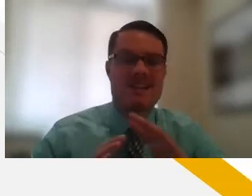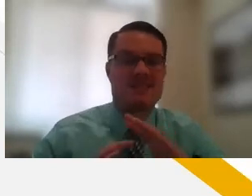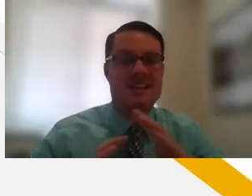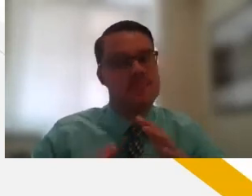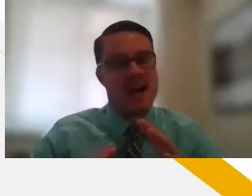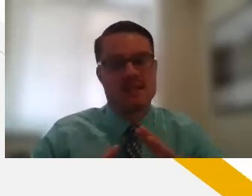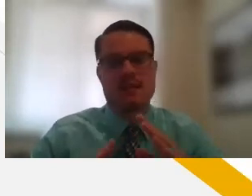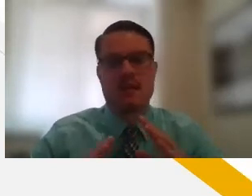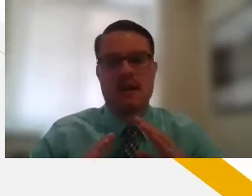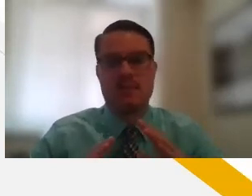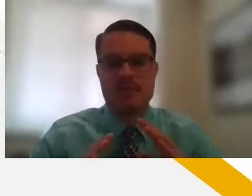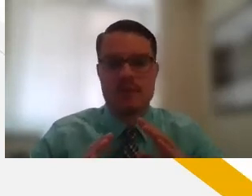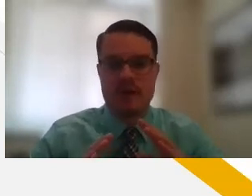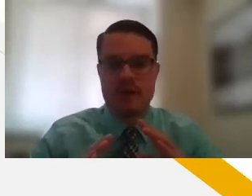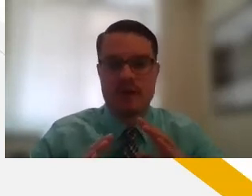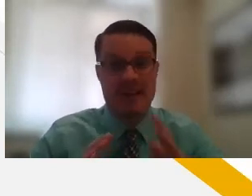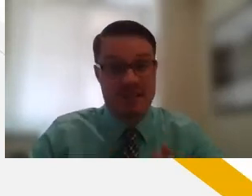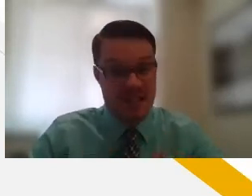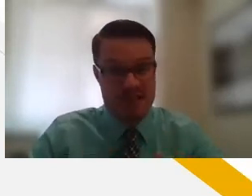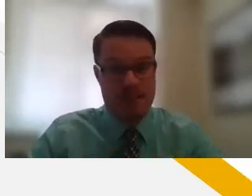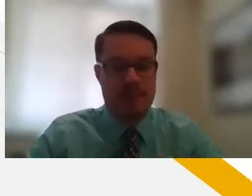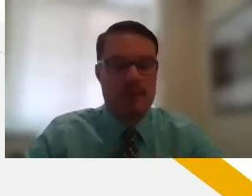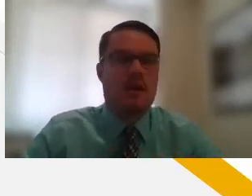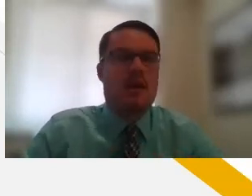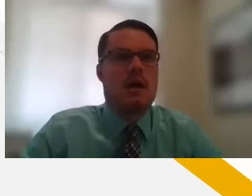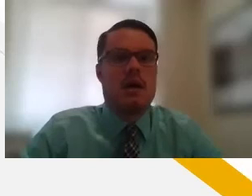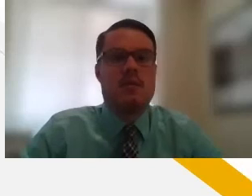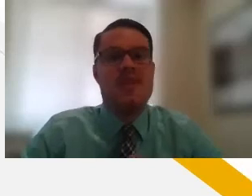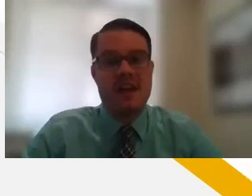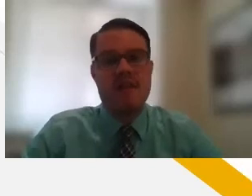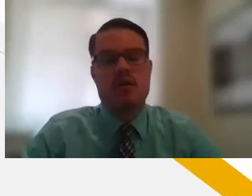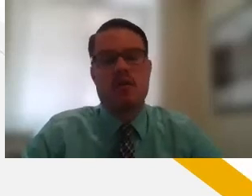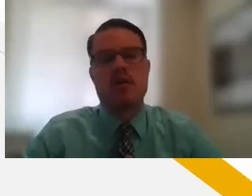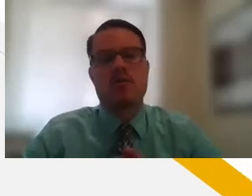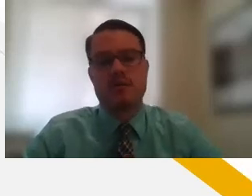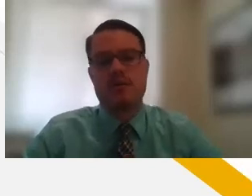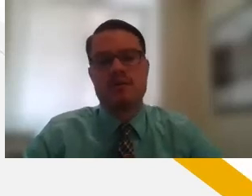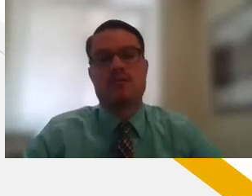isn't actually impacting their education. Then there are students,